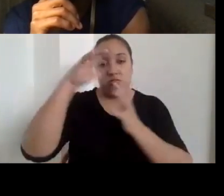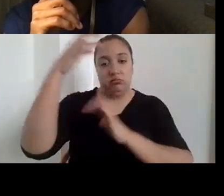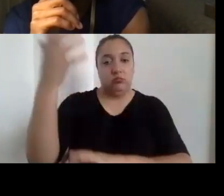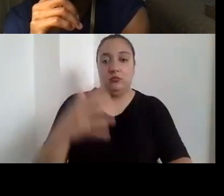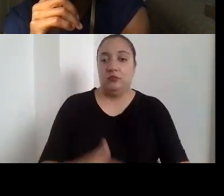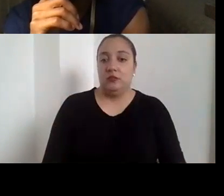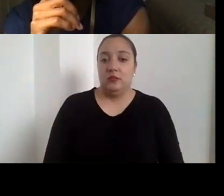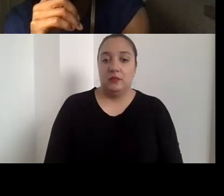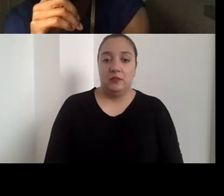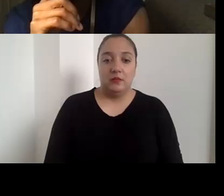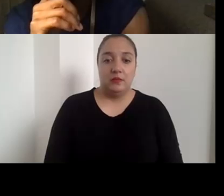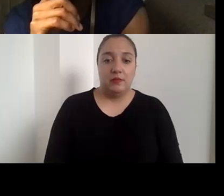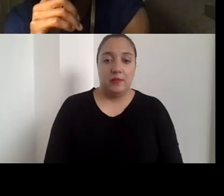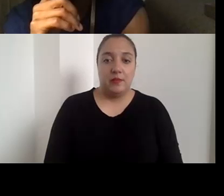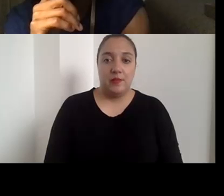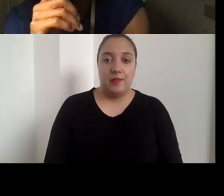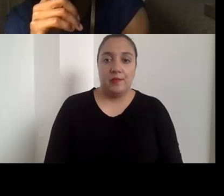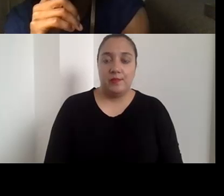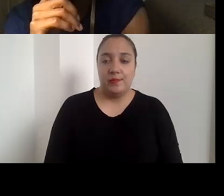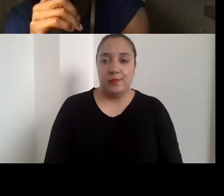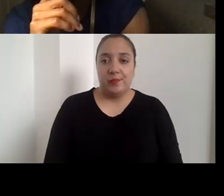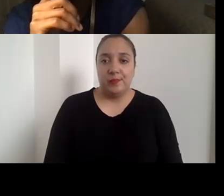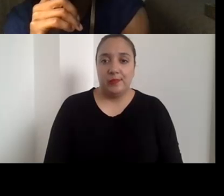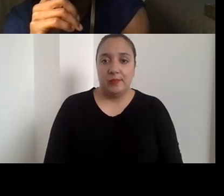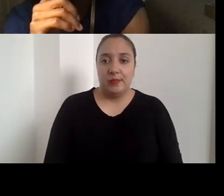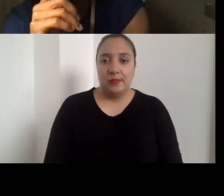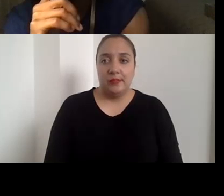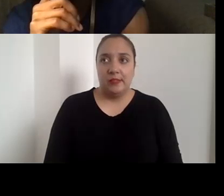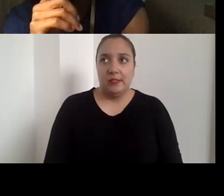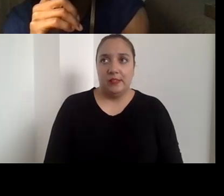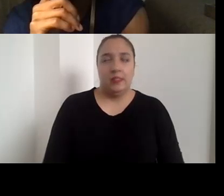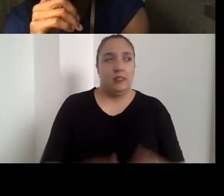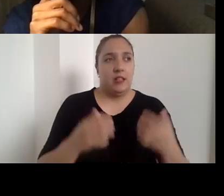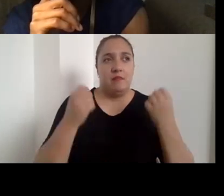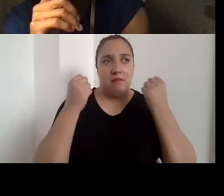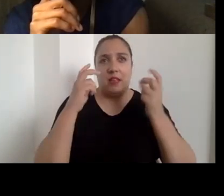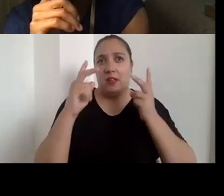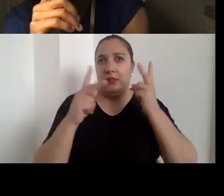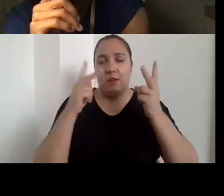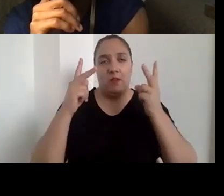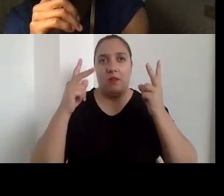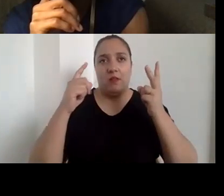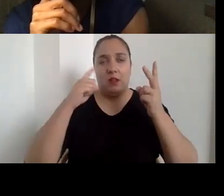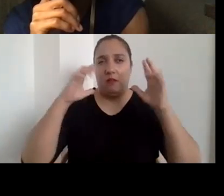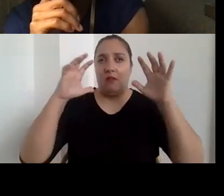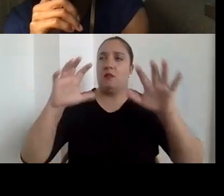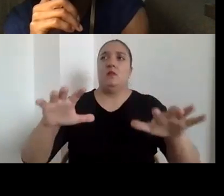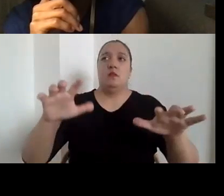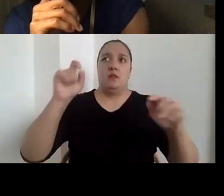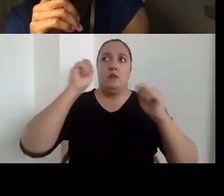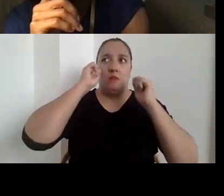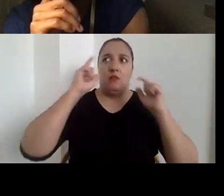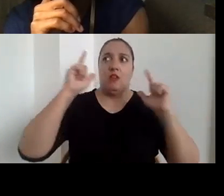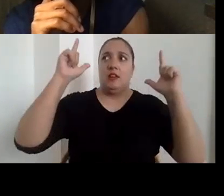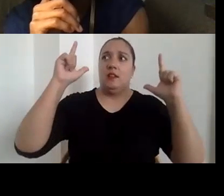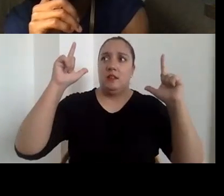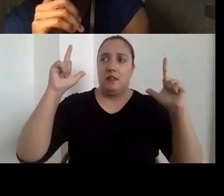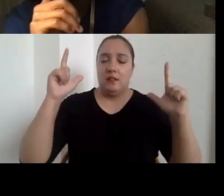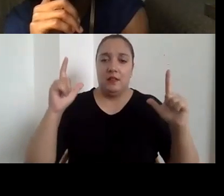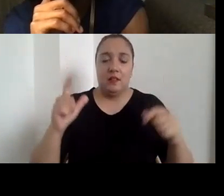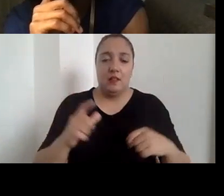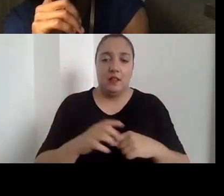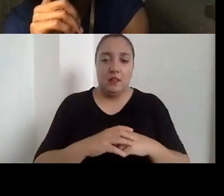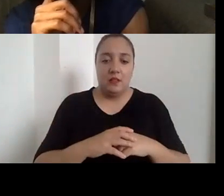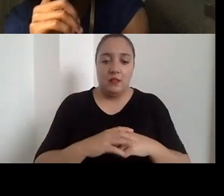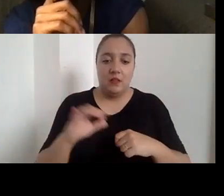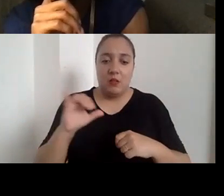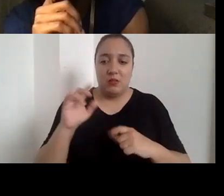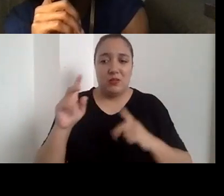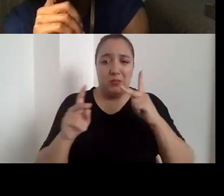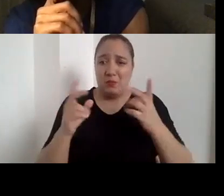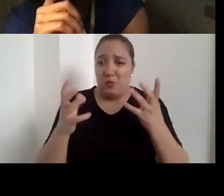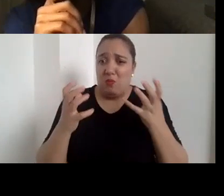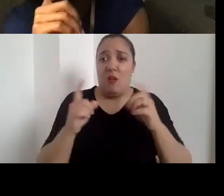this collective awakening in many ways and this yearning for a different world.